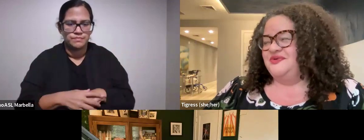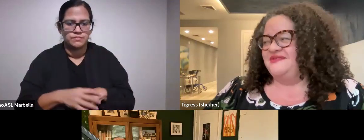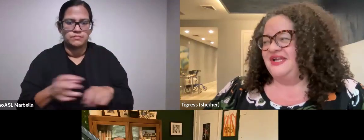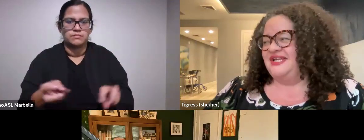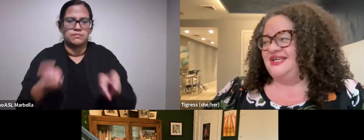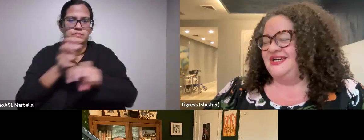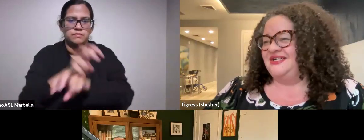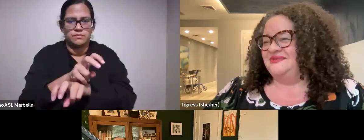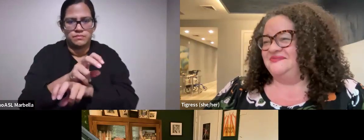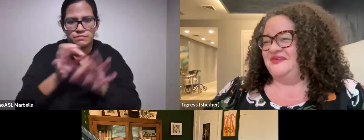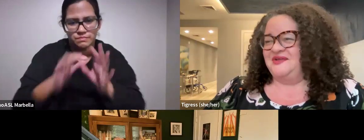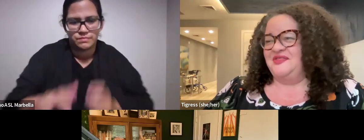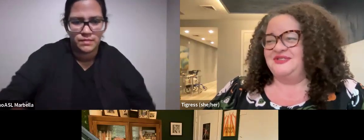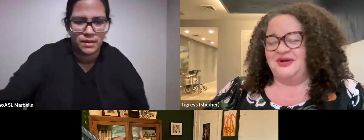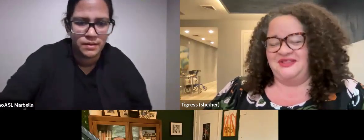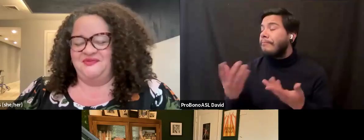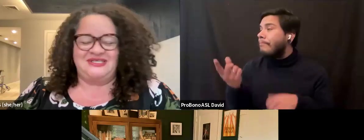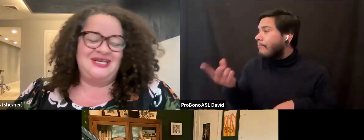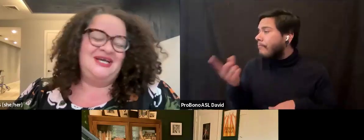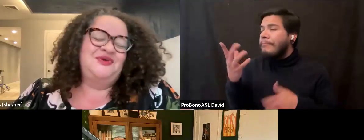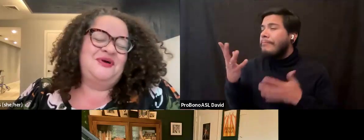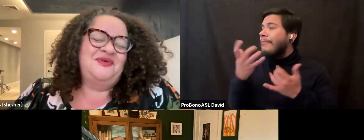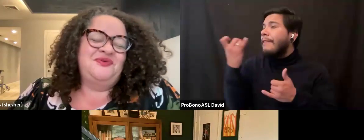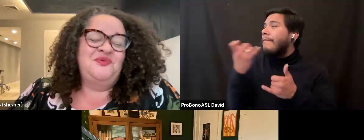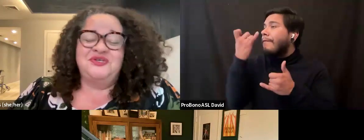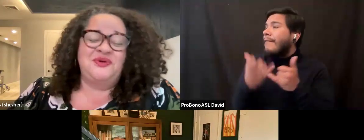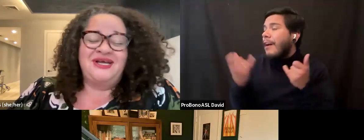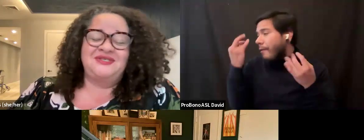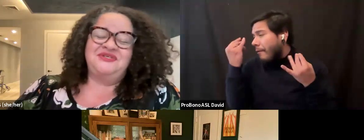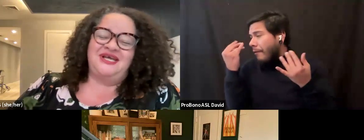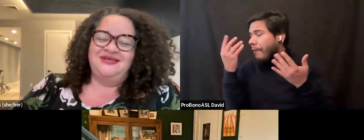do you have any final thoughts or anything we didn't ask you about that you wish we had asked you today?